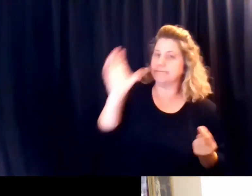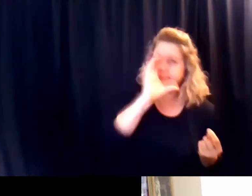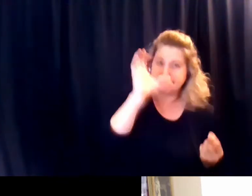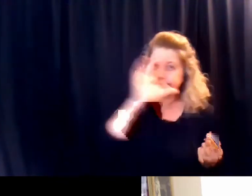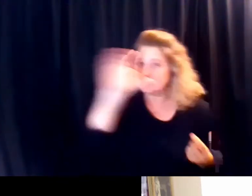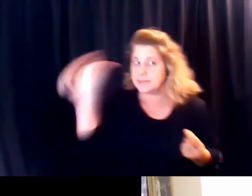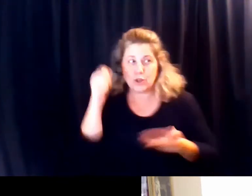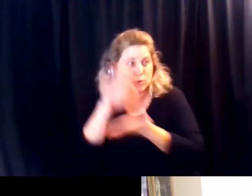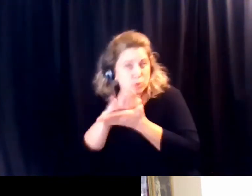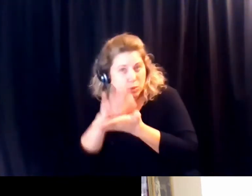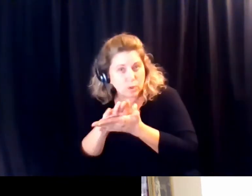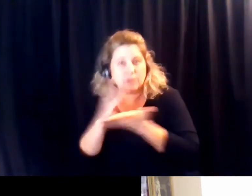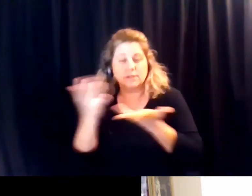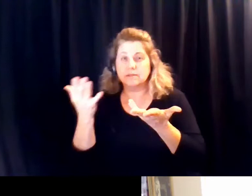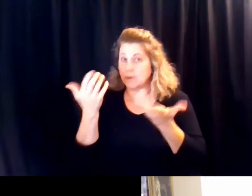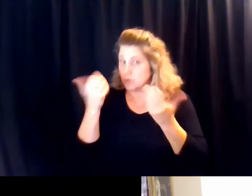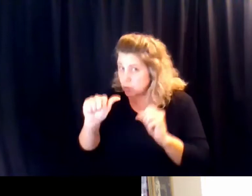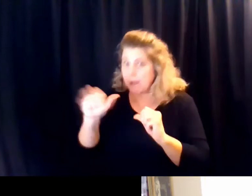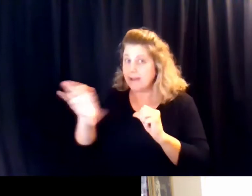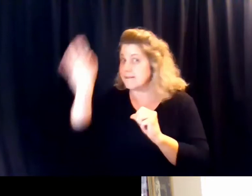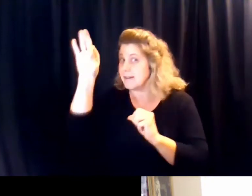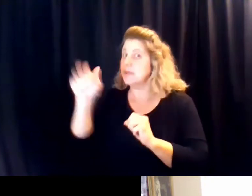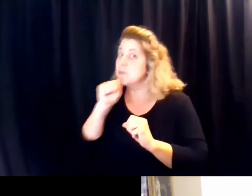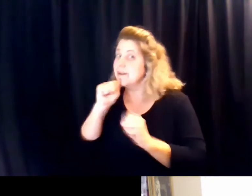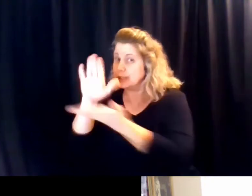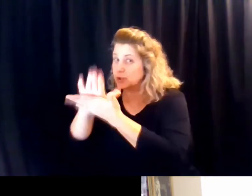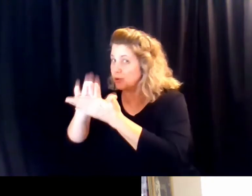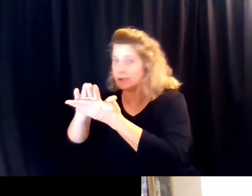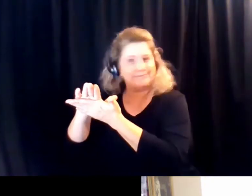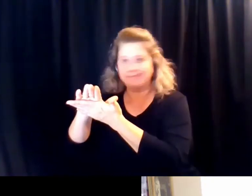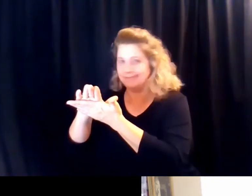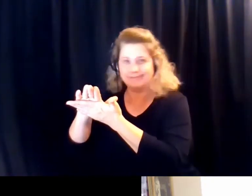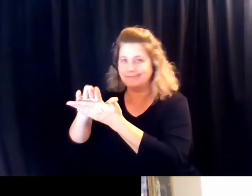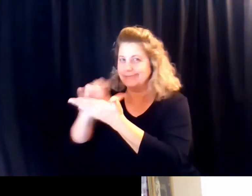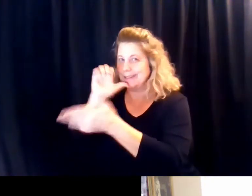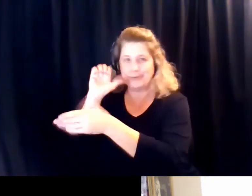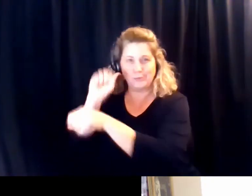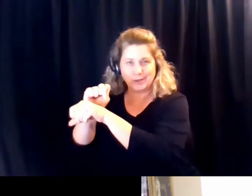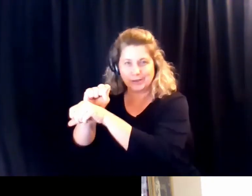Judith Heumann: He was in the Marines of the Second World War. So there was a lot of resilience within my parents.